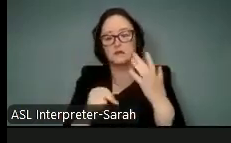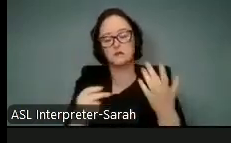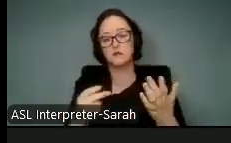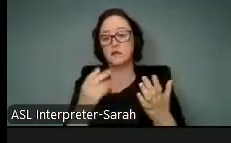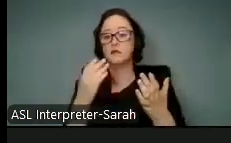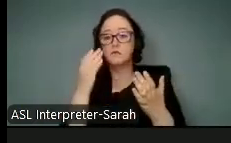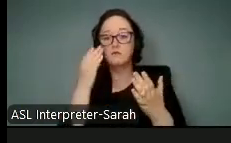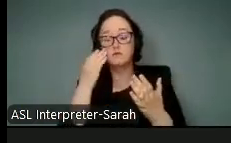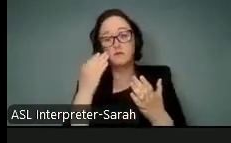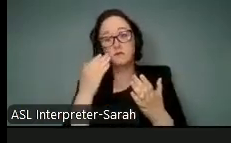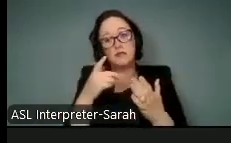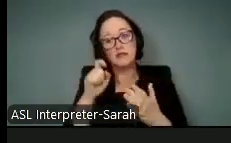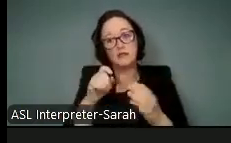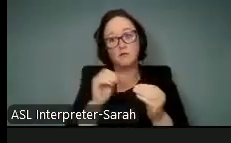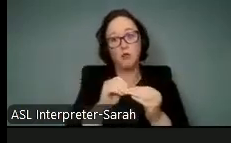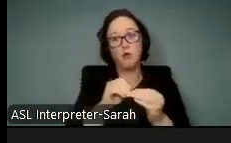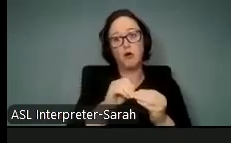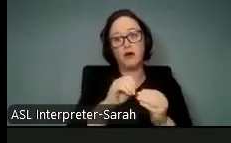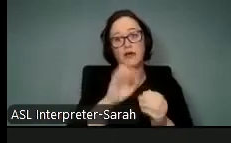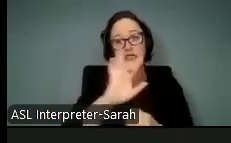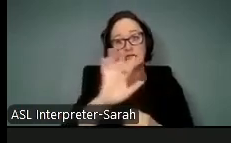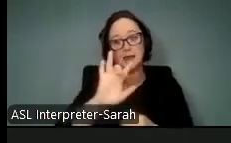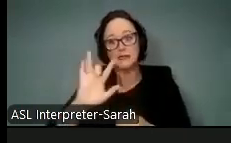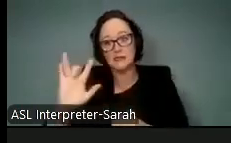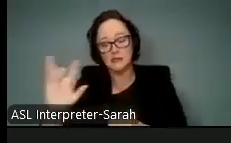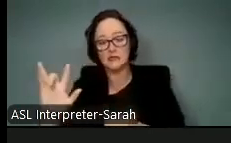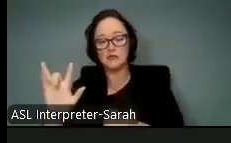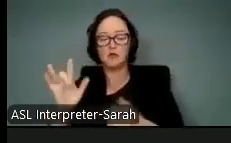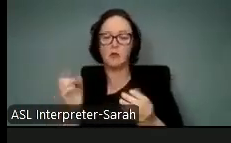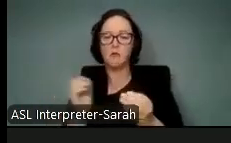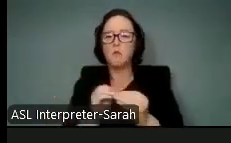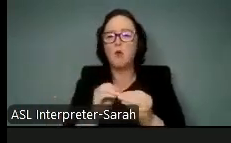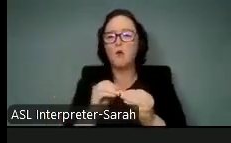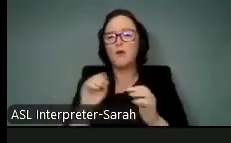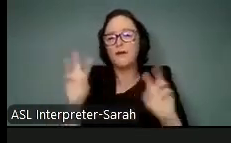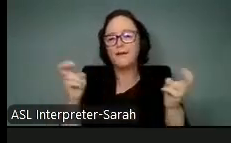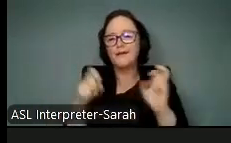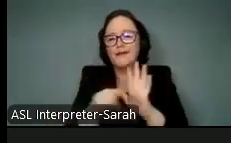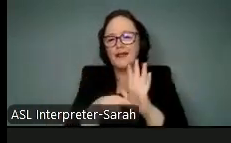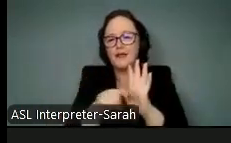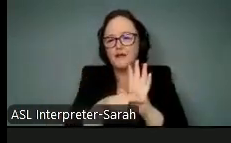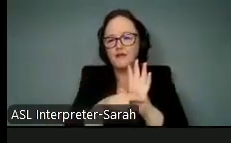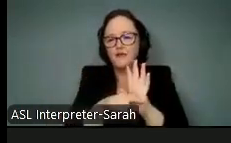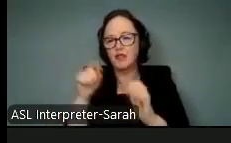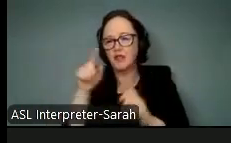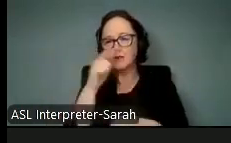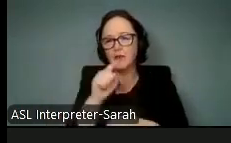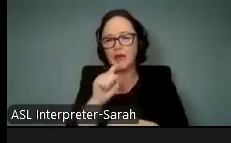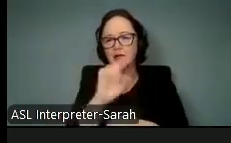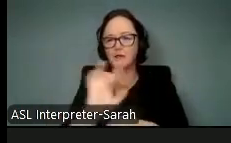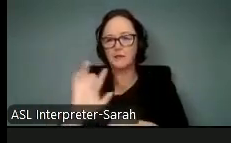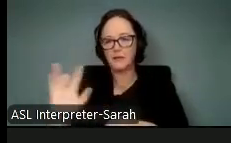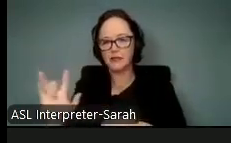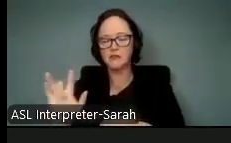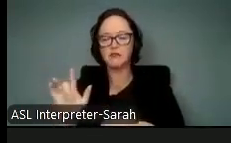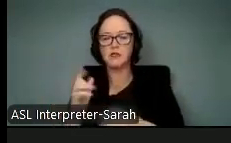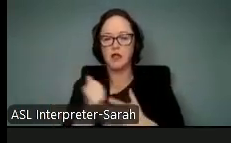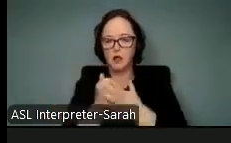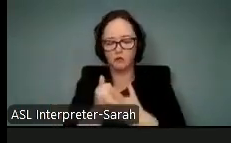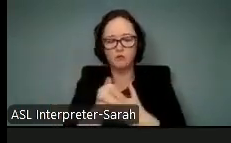or more negative space in order to follow lines. We also want to be considered of people who might have epilepsy,